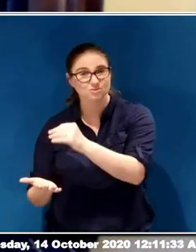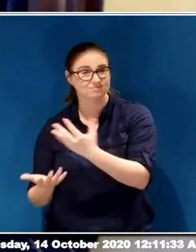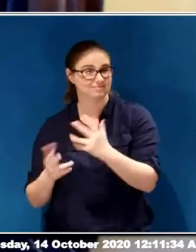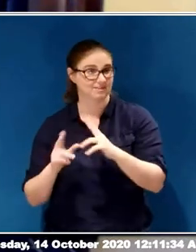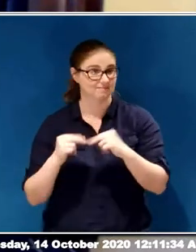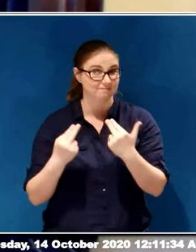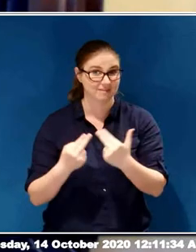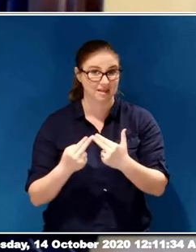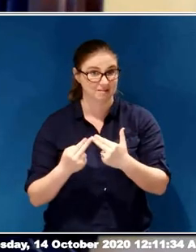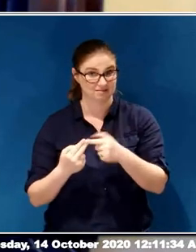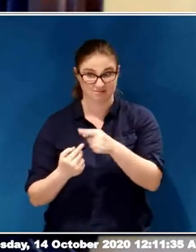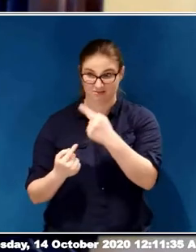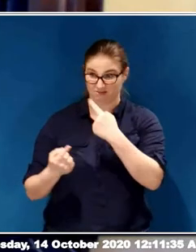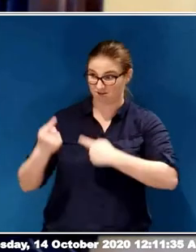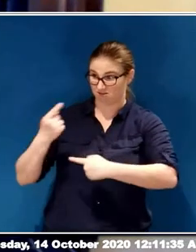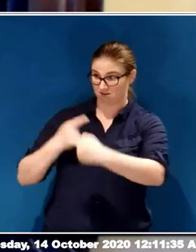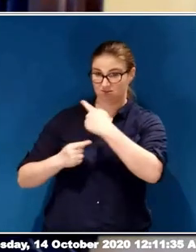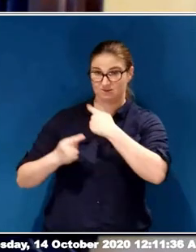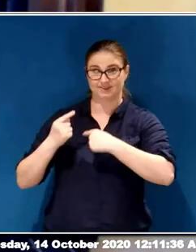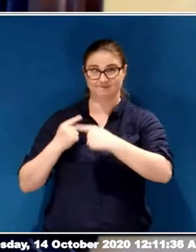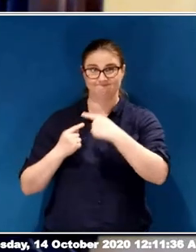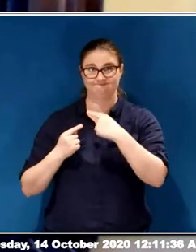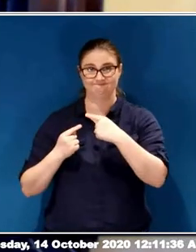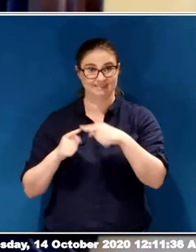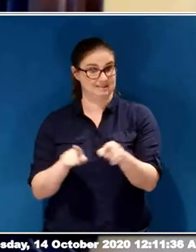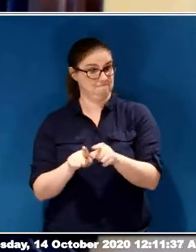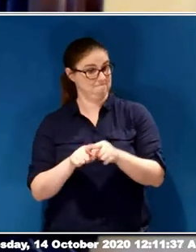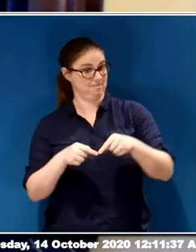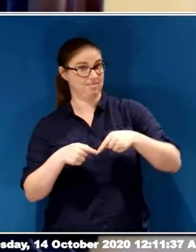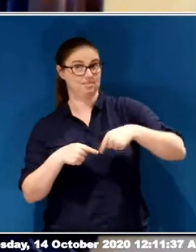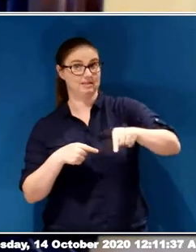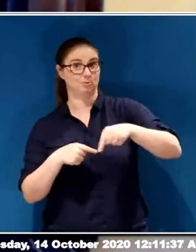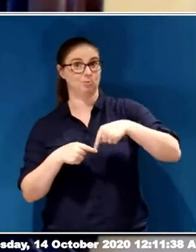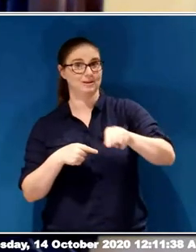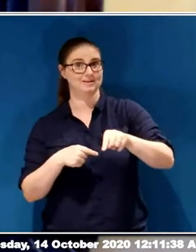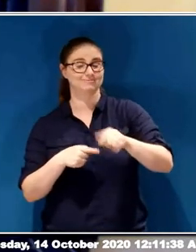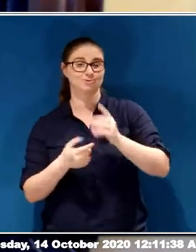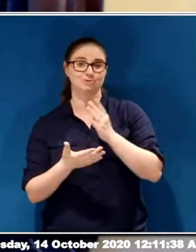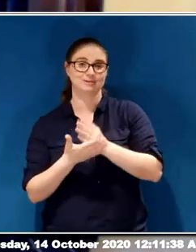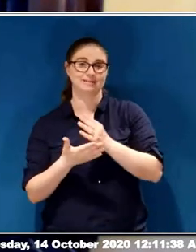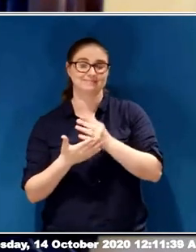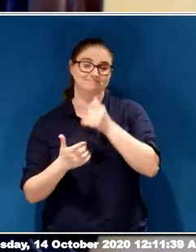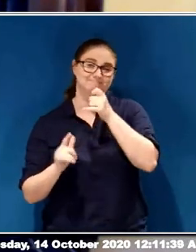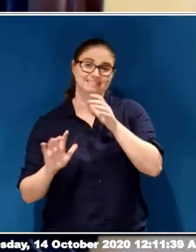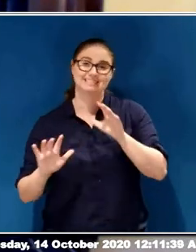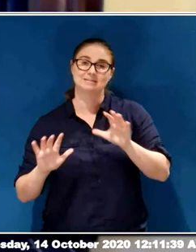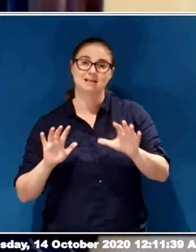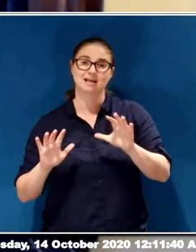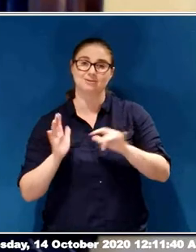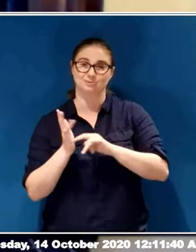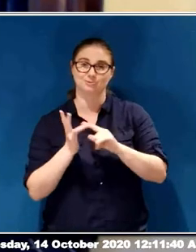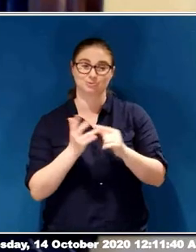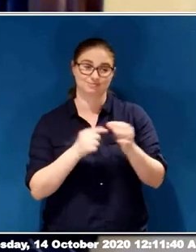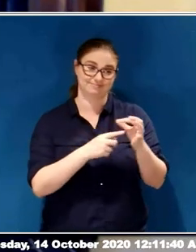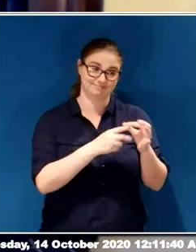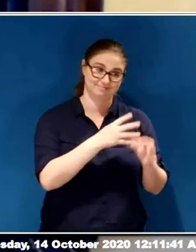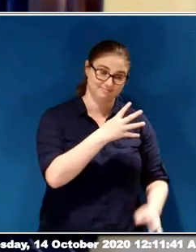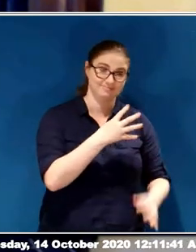are typical of a number of cases that have come to my attention through my research and also I would say in my teaching.